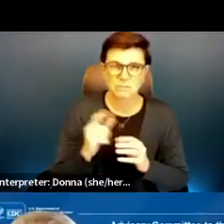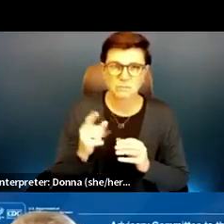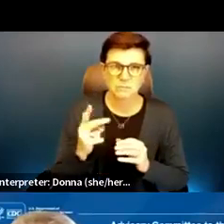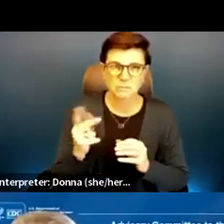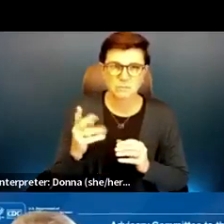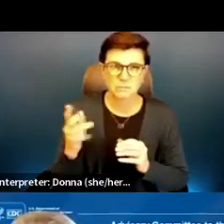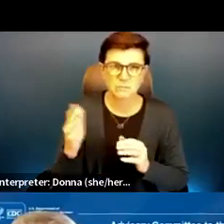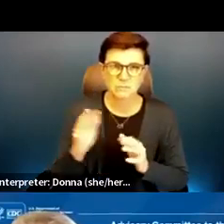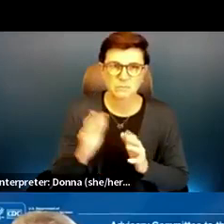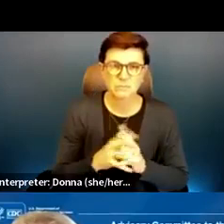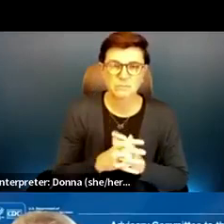Yeah.